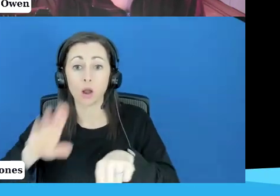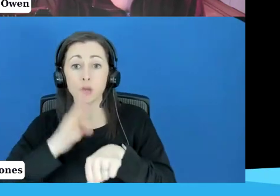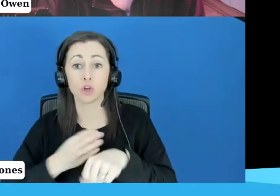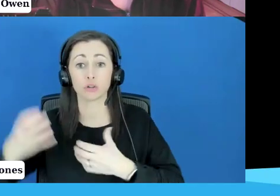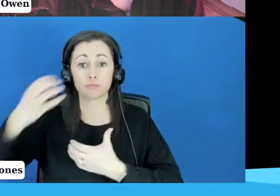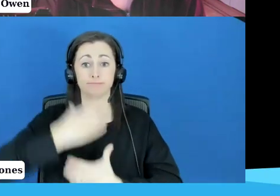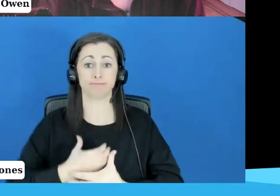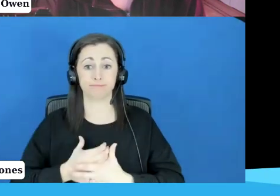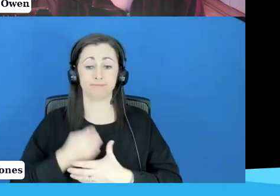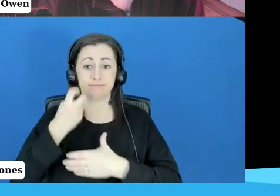That helped me a lot.